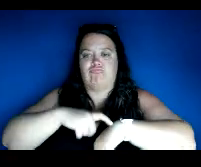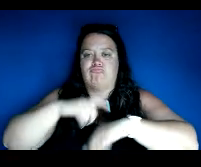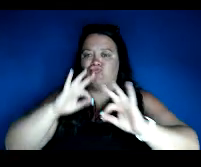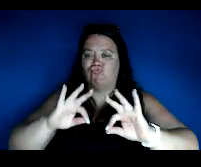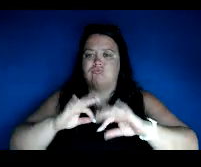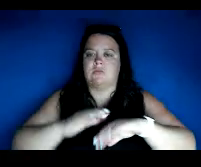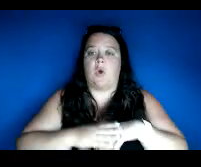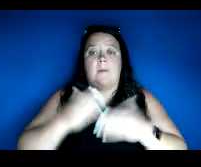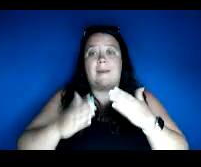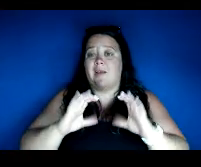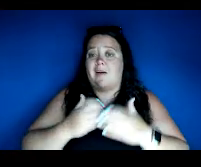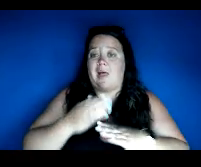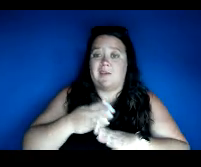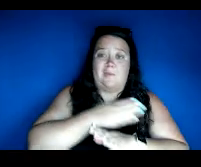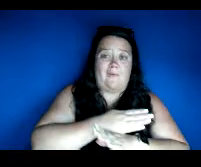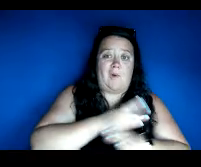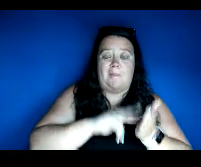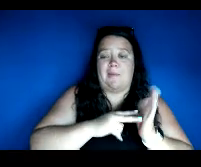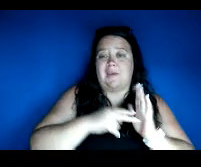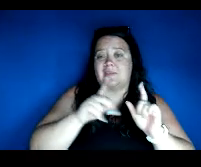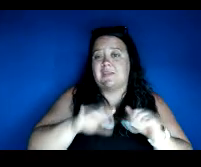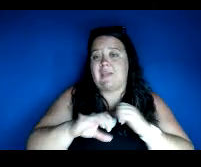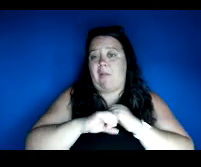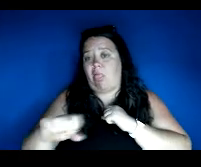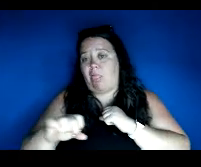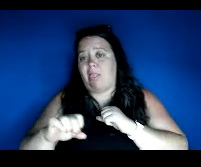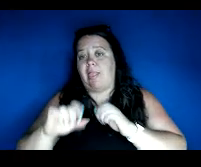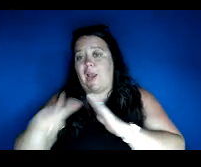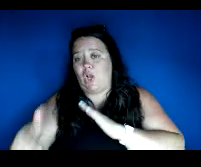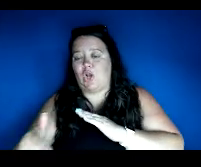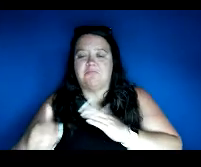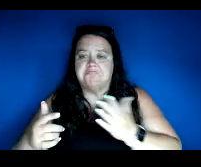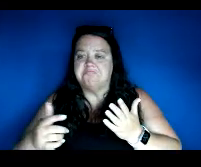and so then the exam has to go later than your class. So we have ways around that,